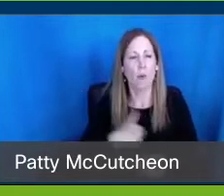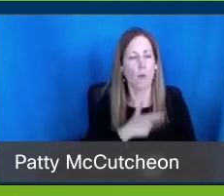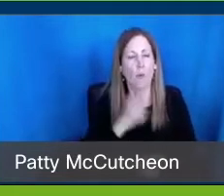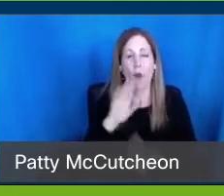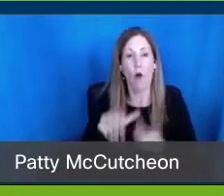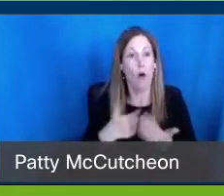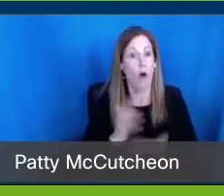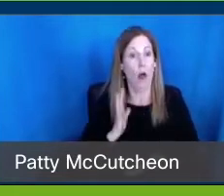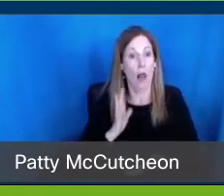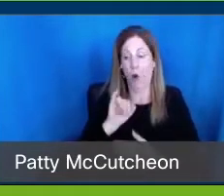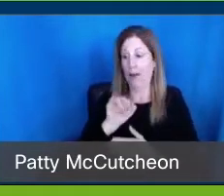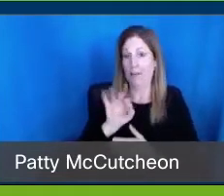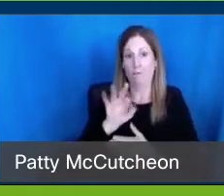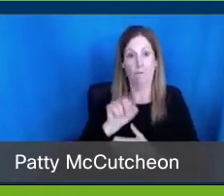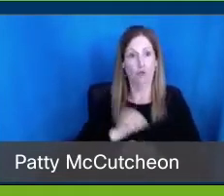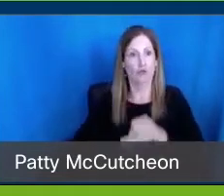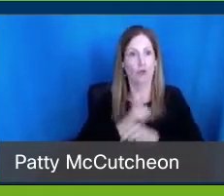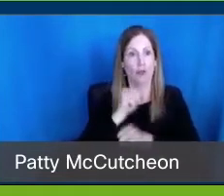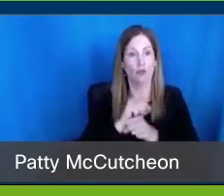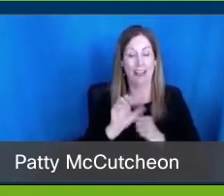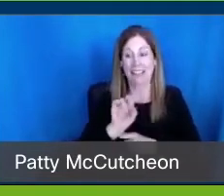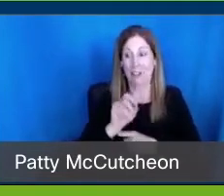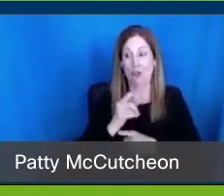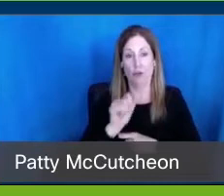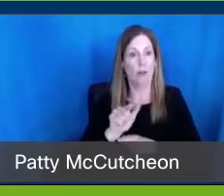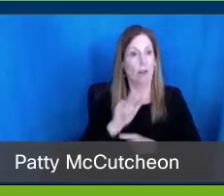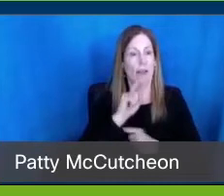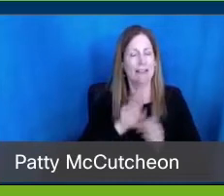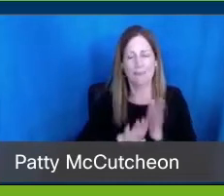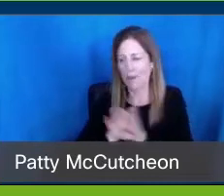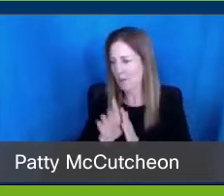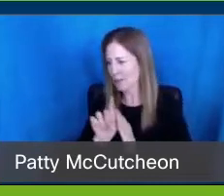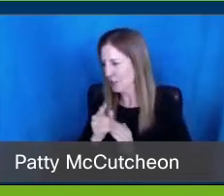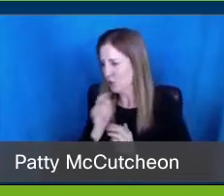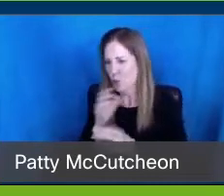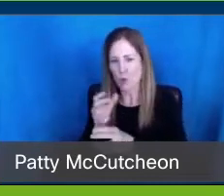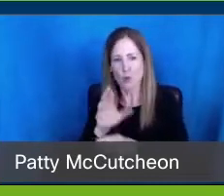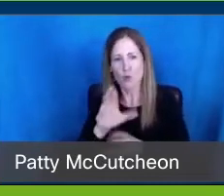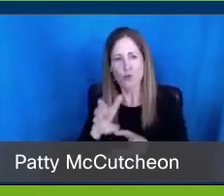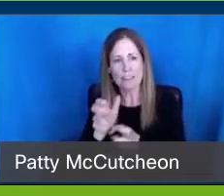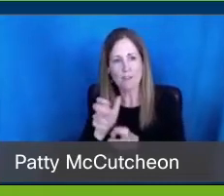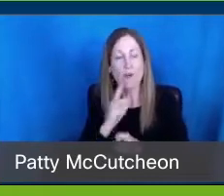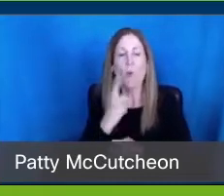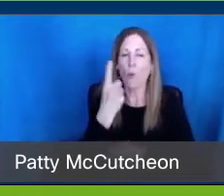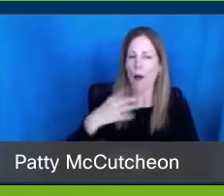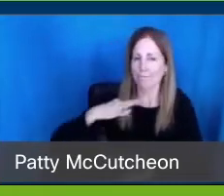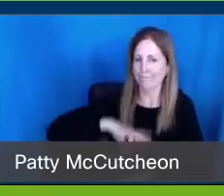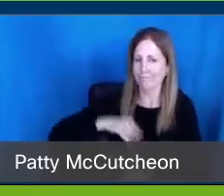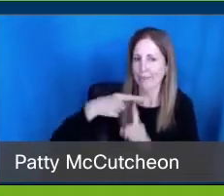to digital things and developed a digital receiver, et cetera. One of the advantages of digital is that we can repurpose our programming